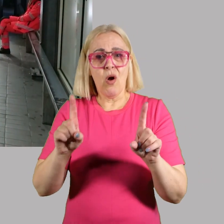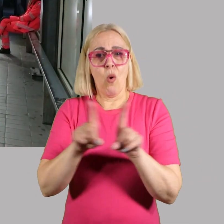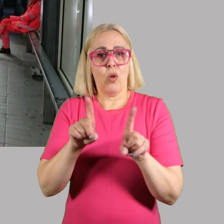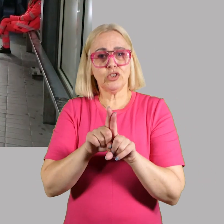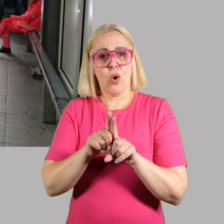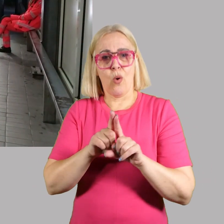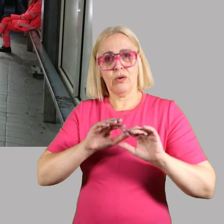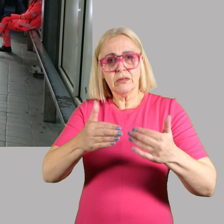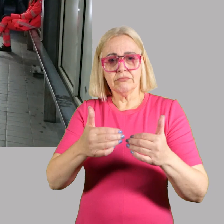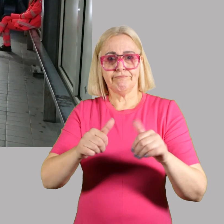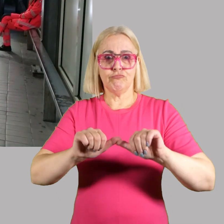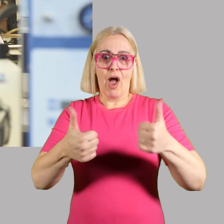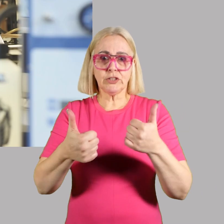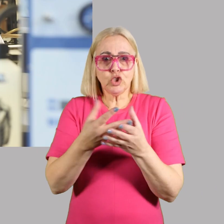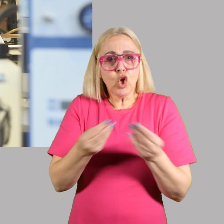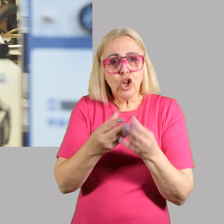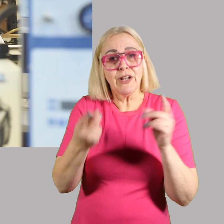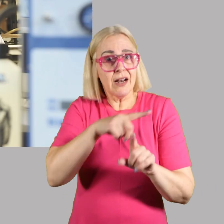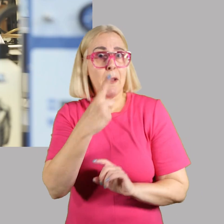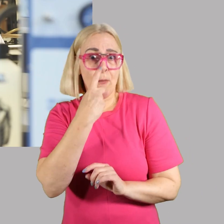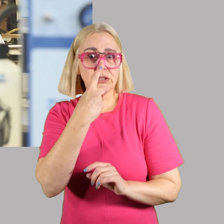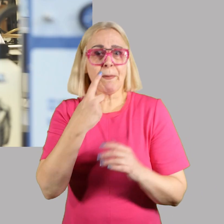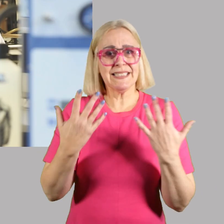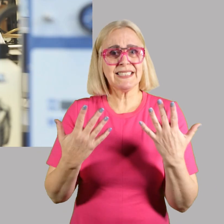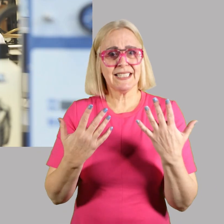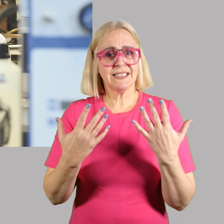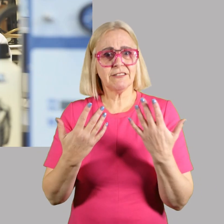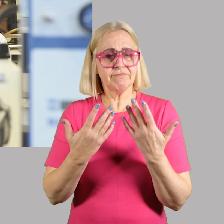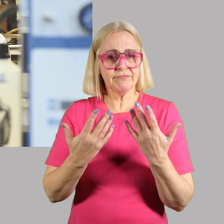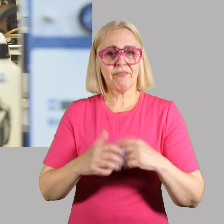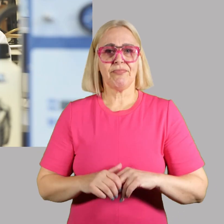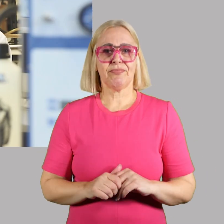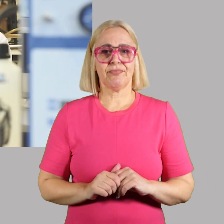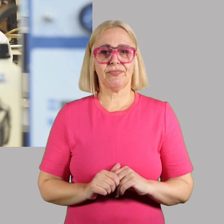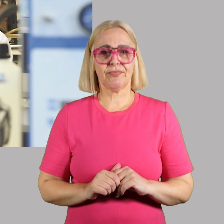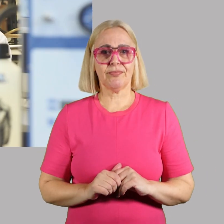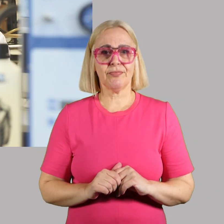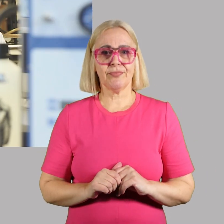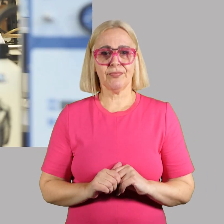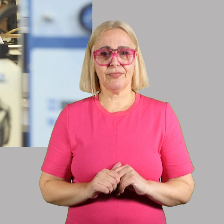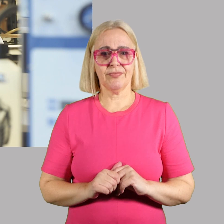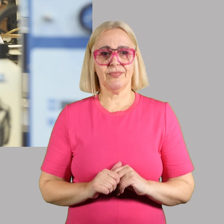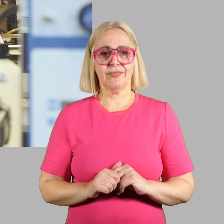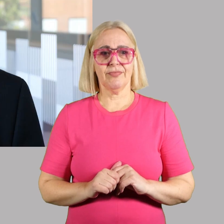difficulties that there are, but we also point to solutions, pragmatic solutions and possibilities.